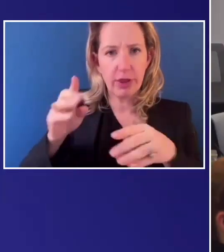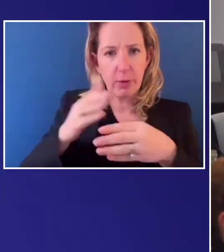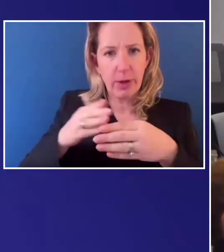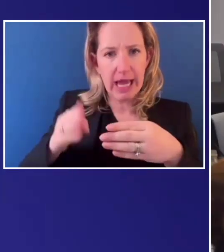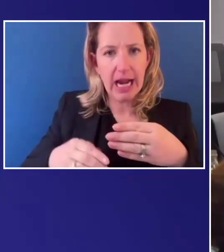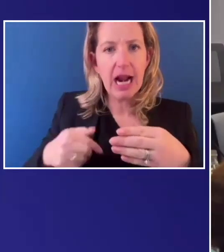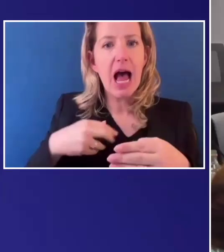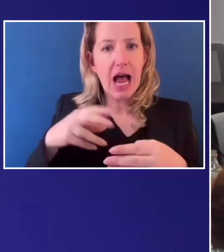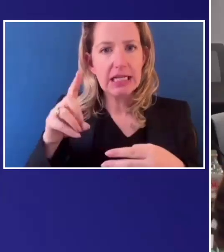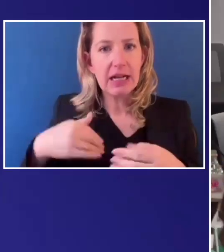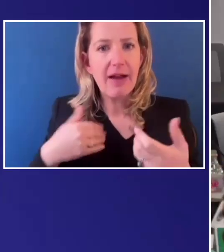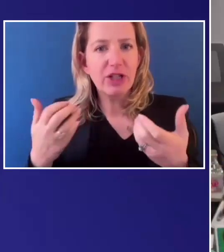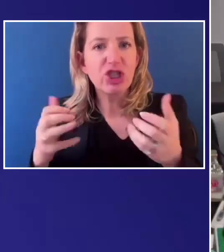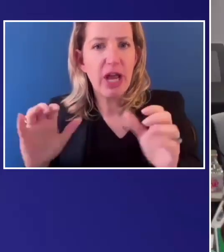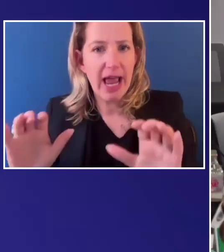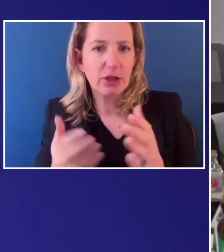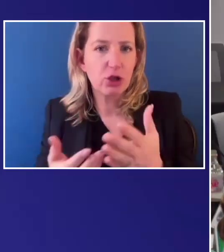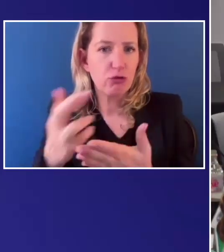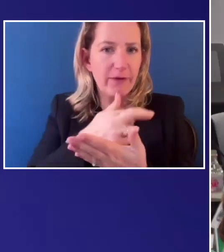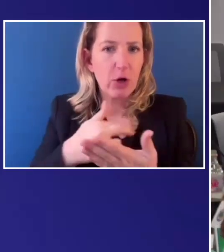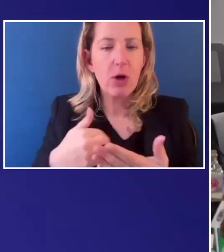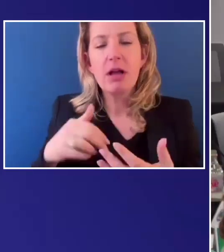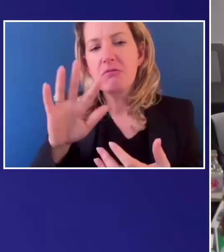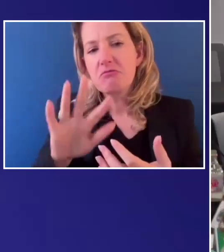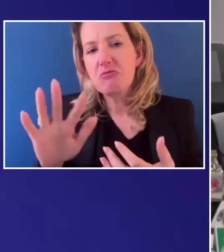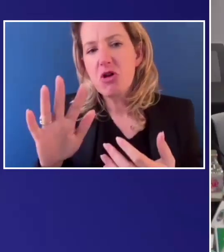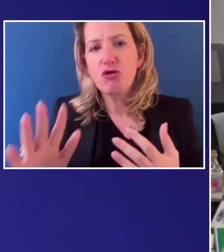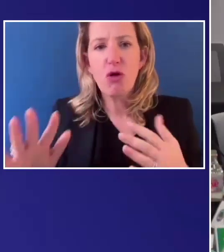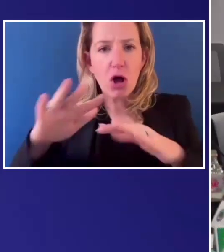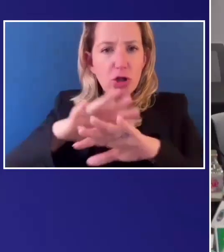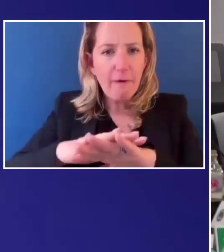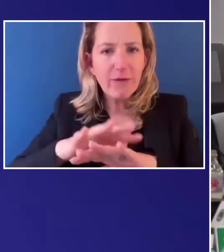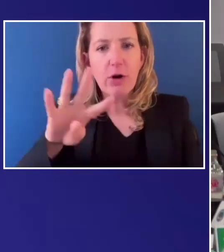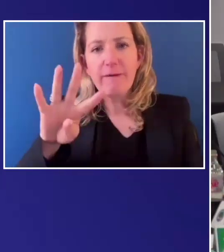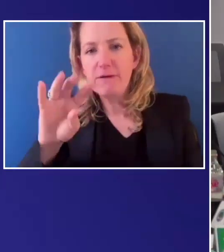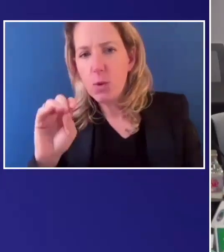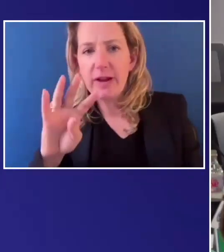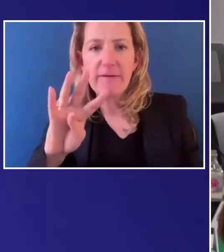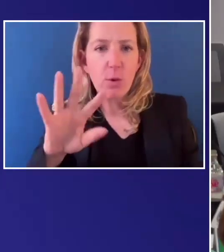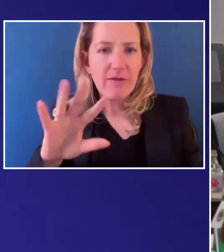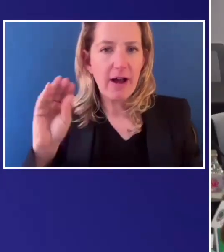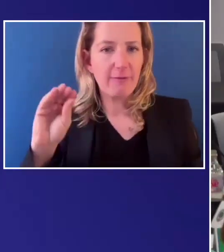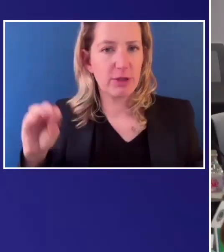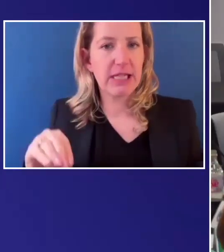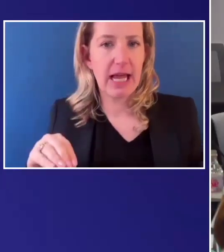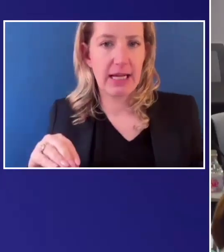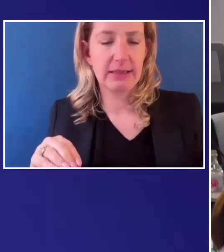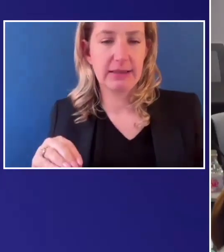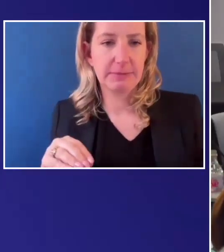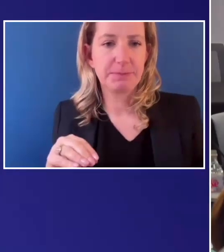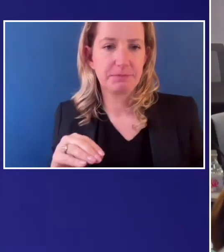crossover of 40 to 45% between GI Bill